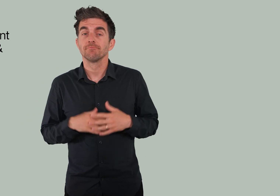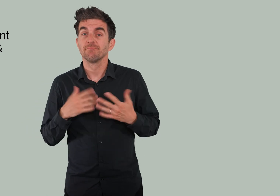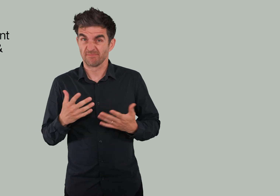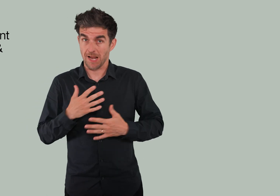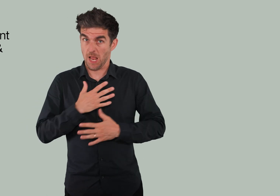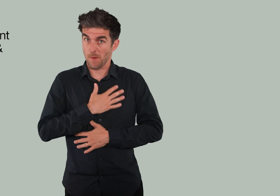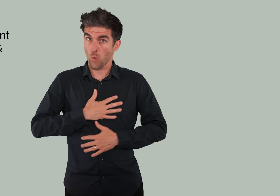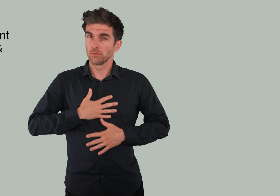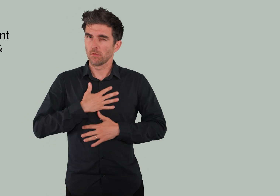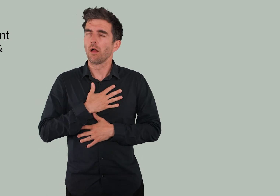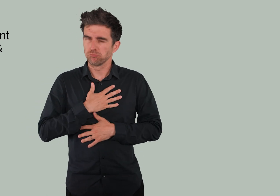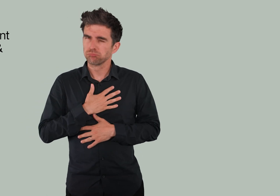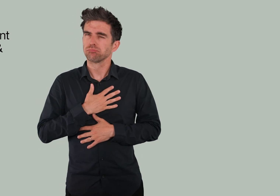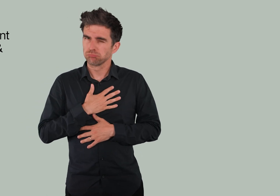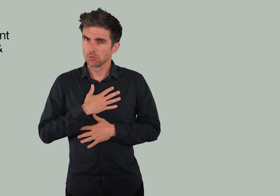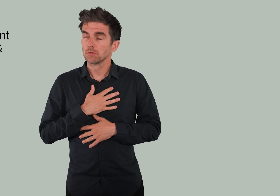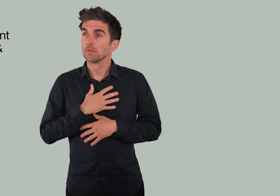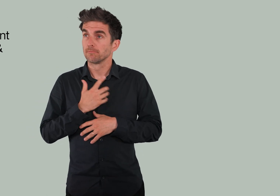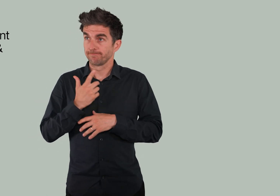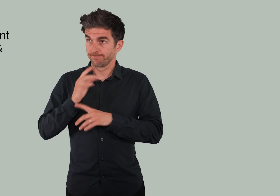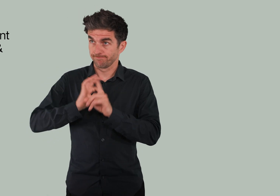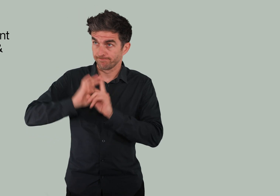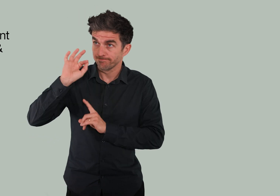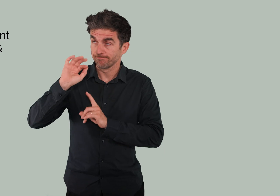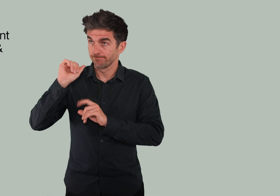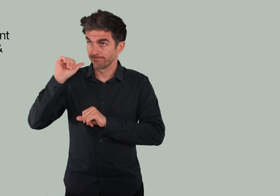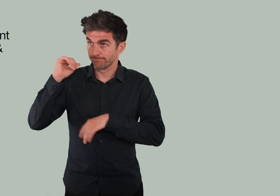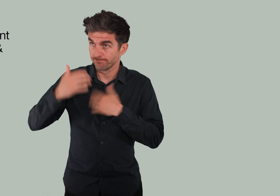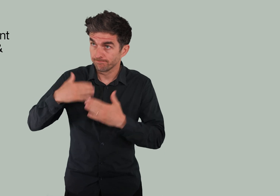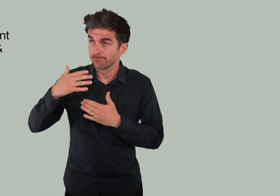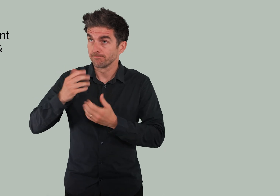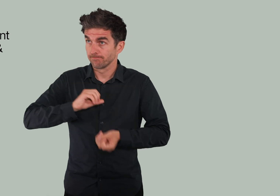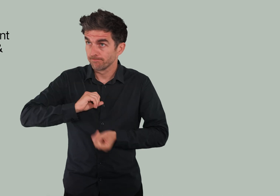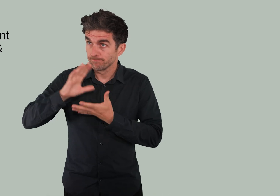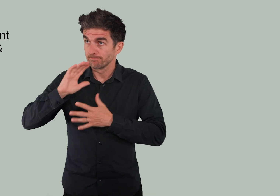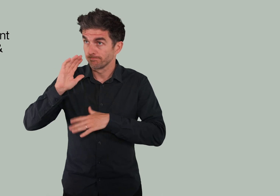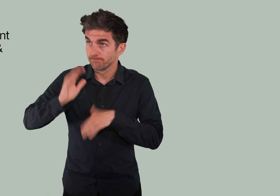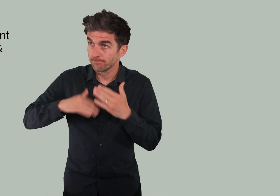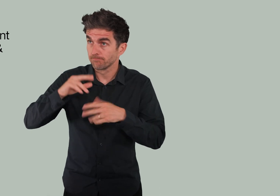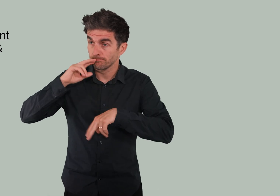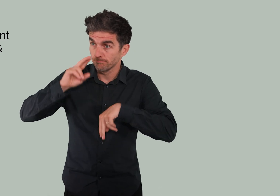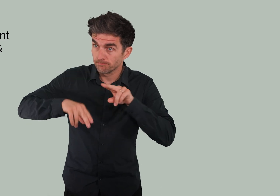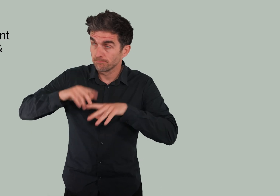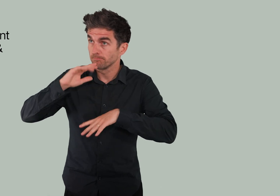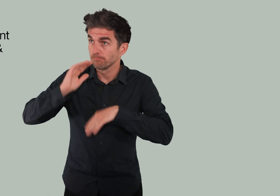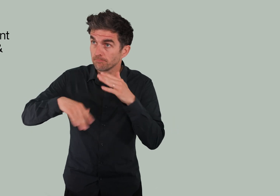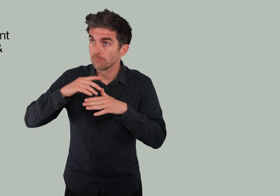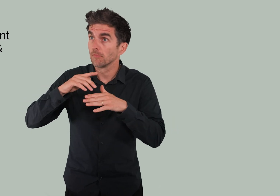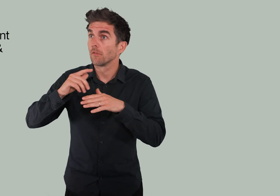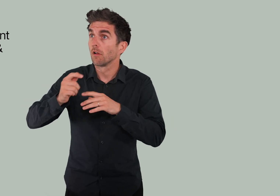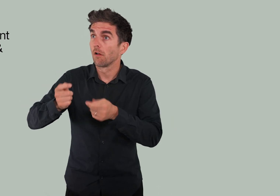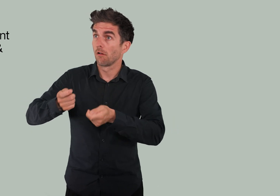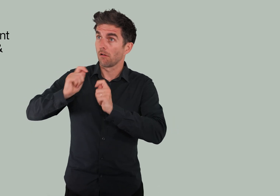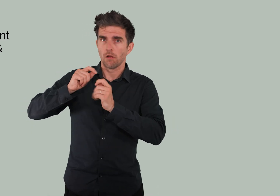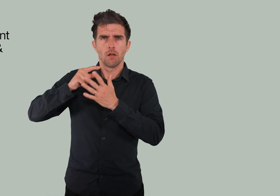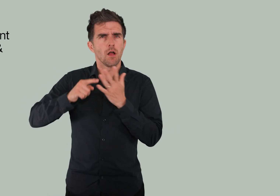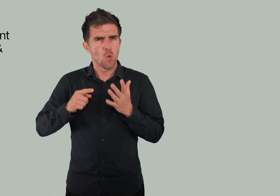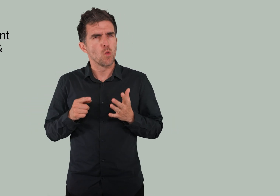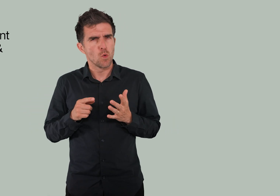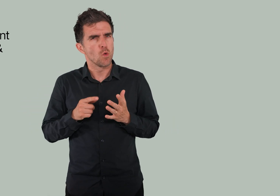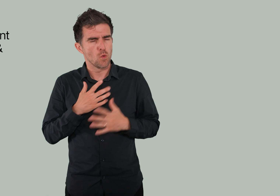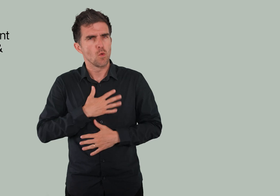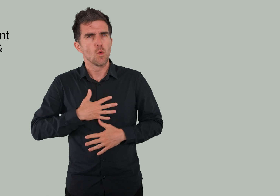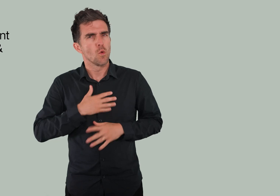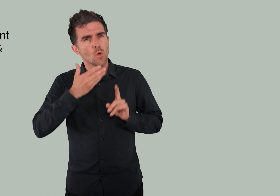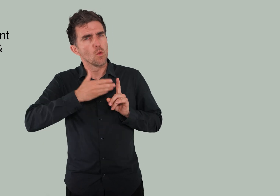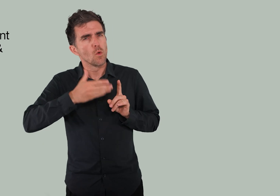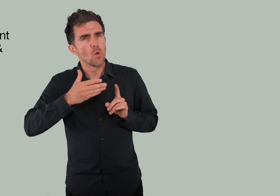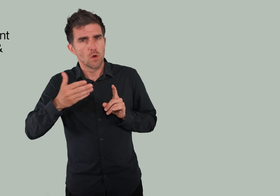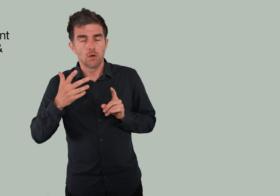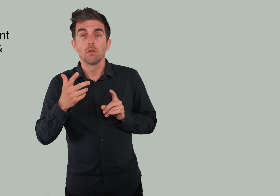Emotional impacts of the PIP journey on applicants.